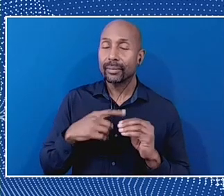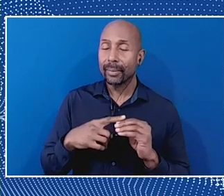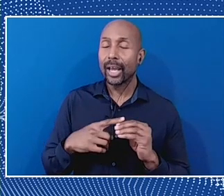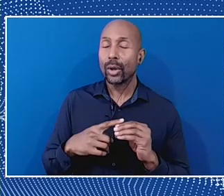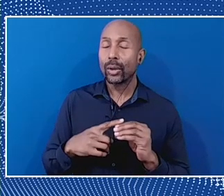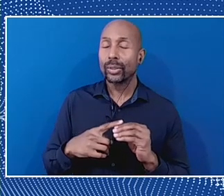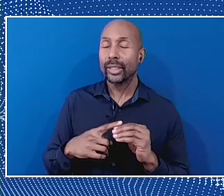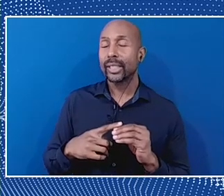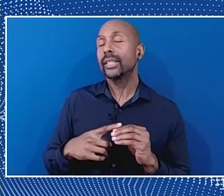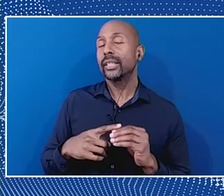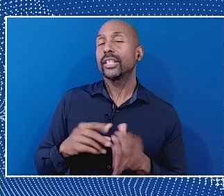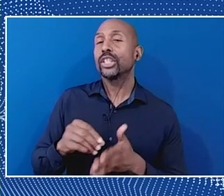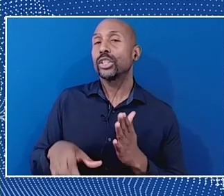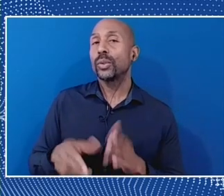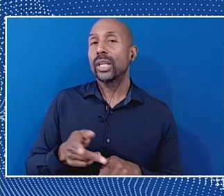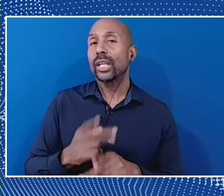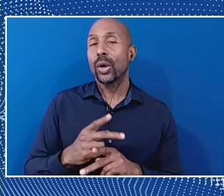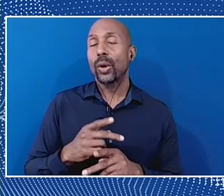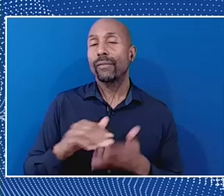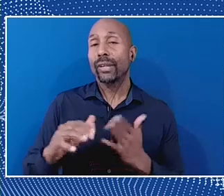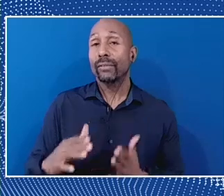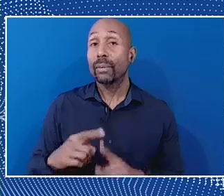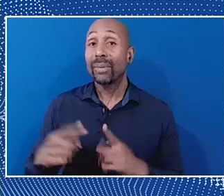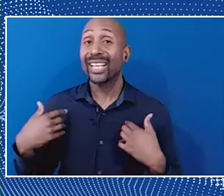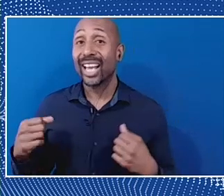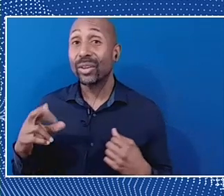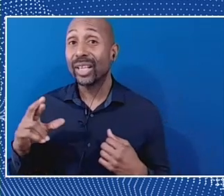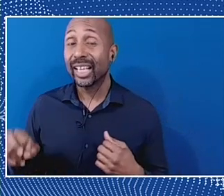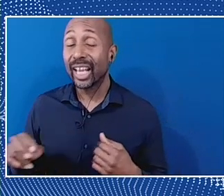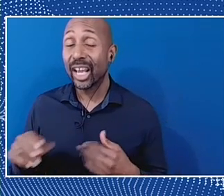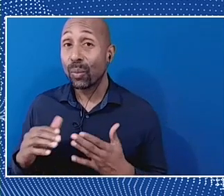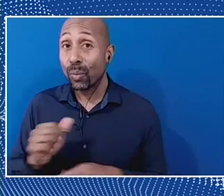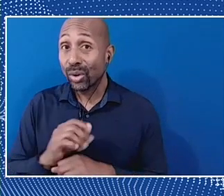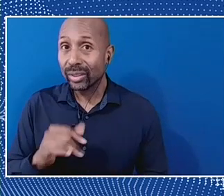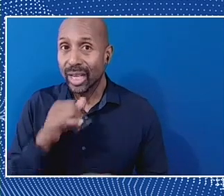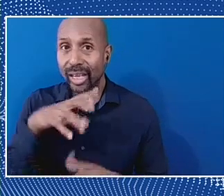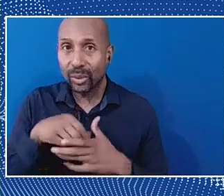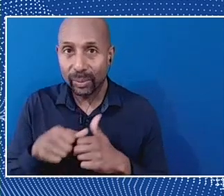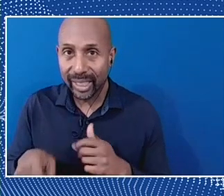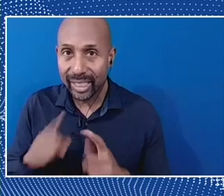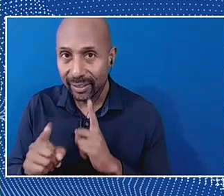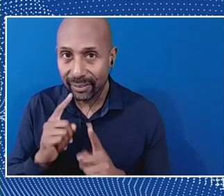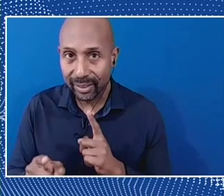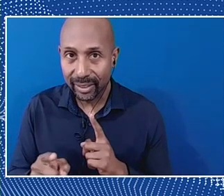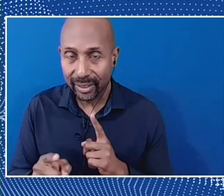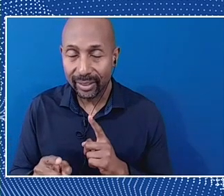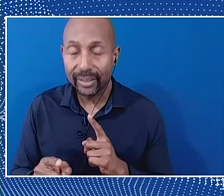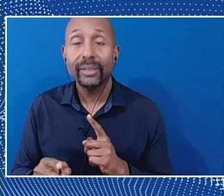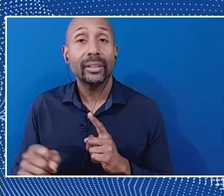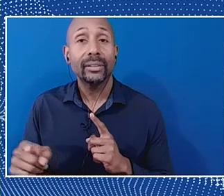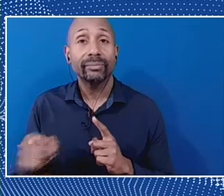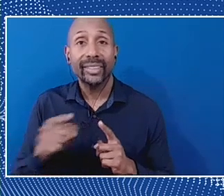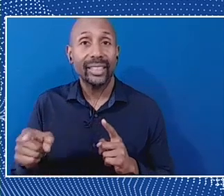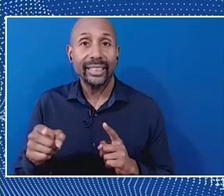during the pandemic are being excluded from this hardship conversation and are mostly excluded from receiving benefit from the loan programs available.